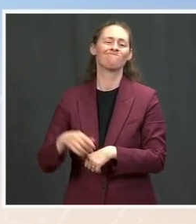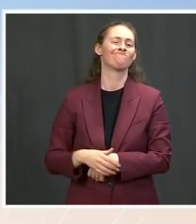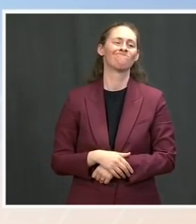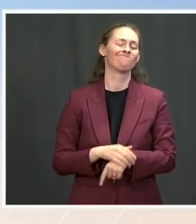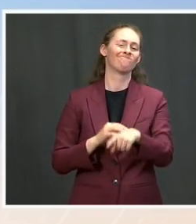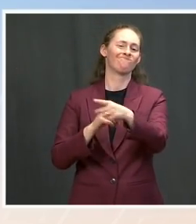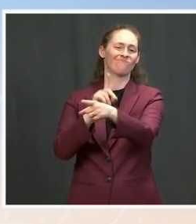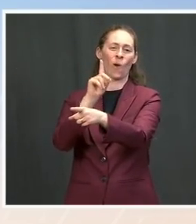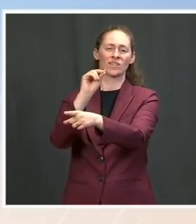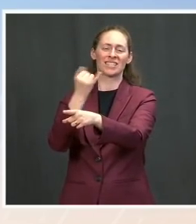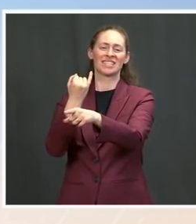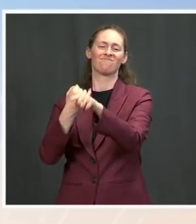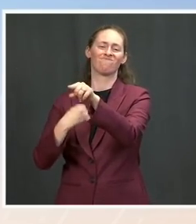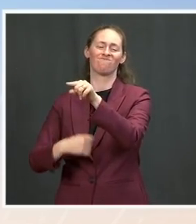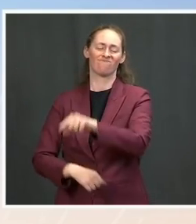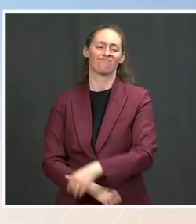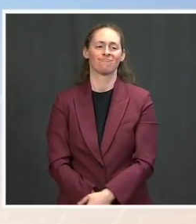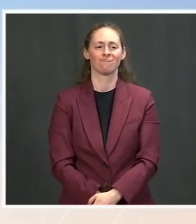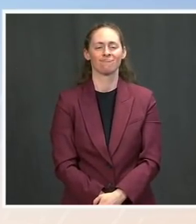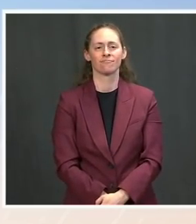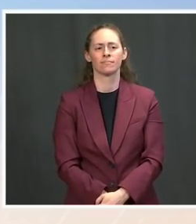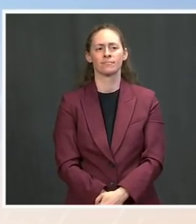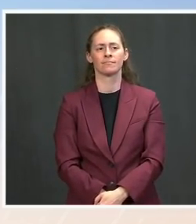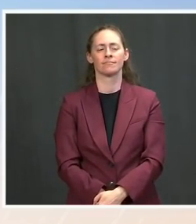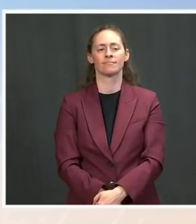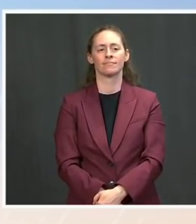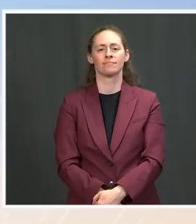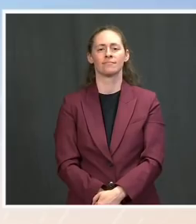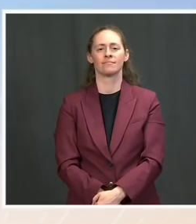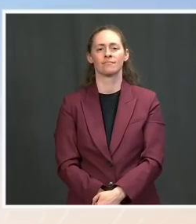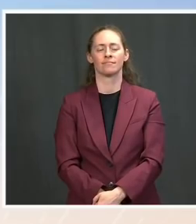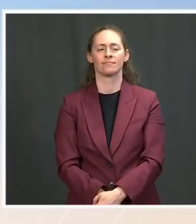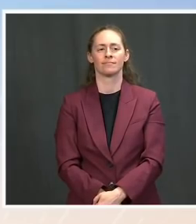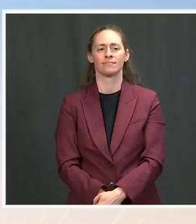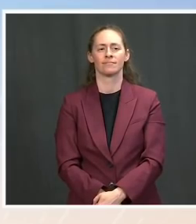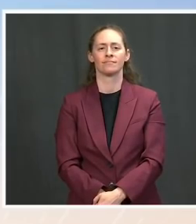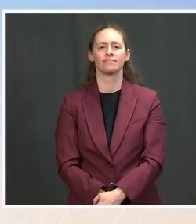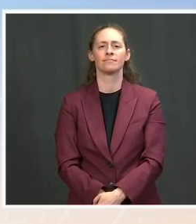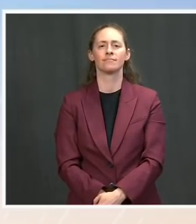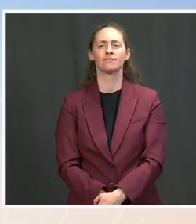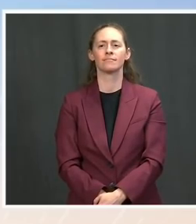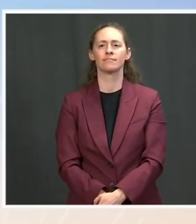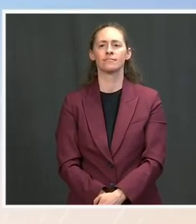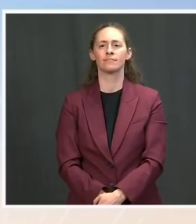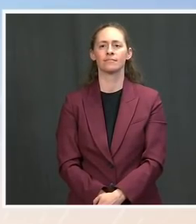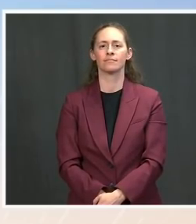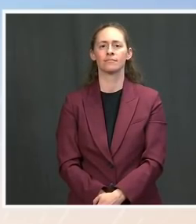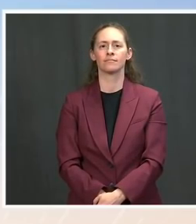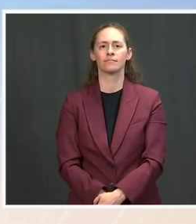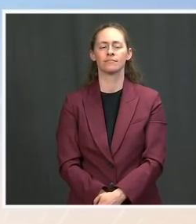A couple of questions, and then another one from a colleague. Will President Biden give an update on sharing vaccines